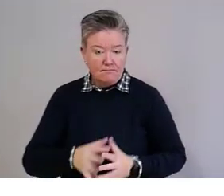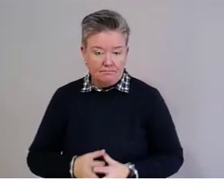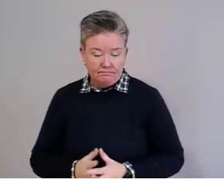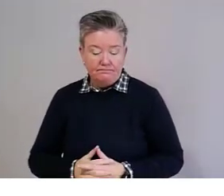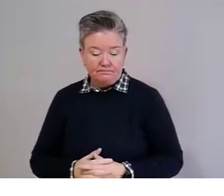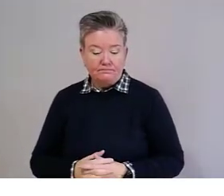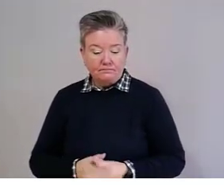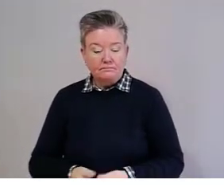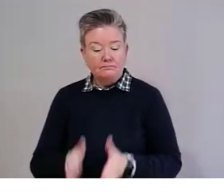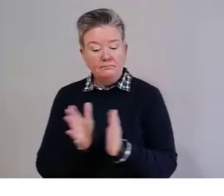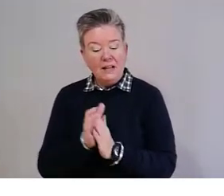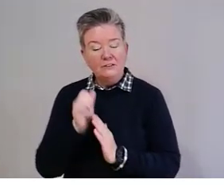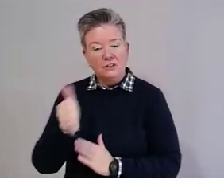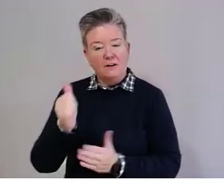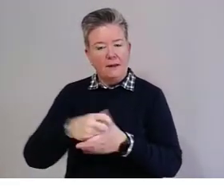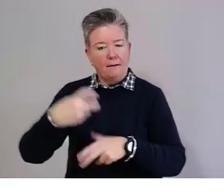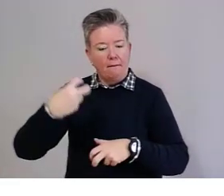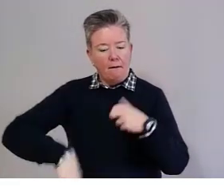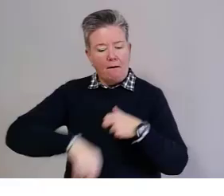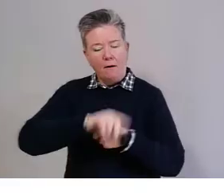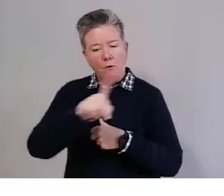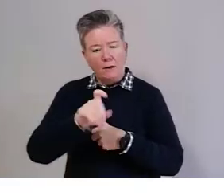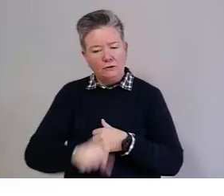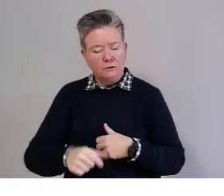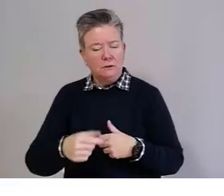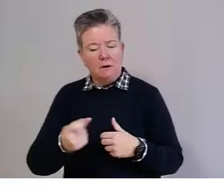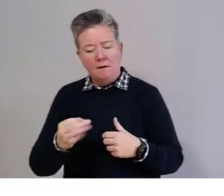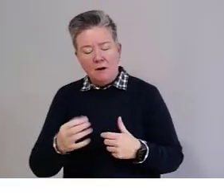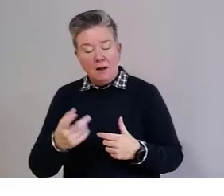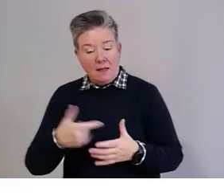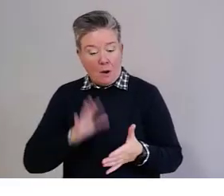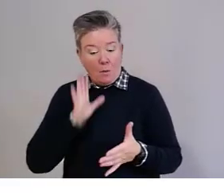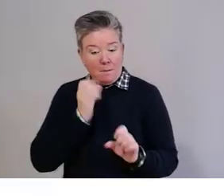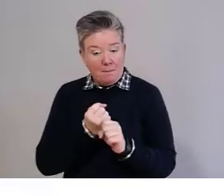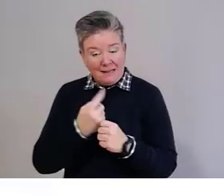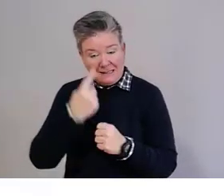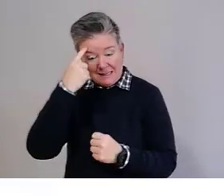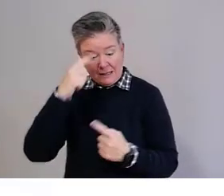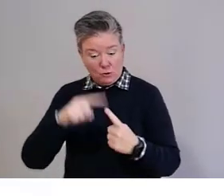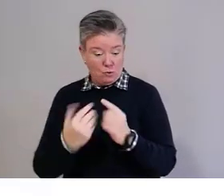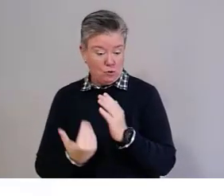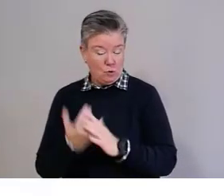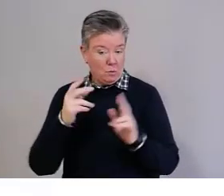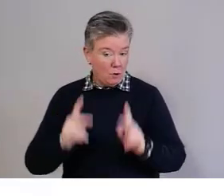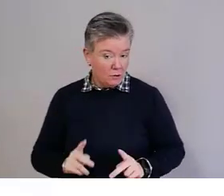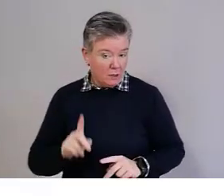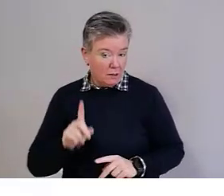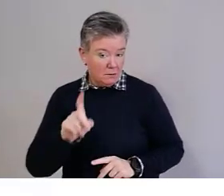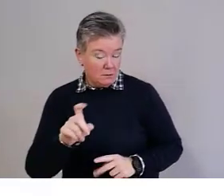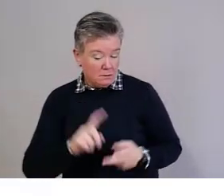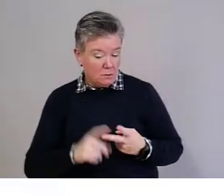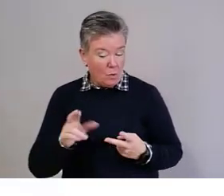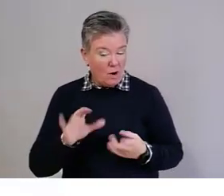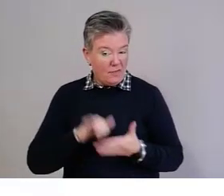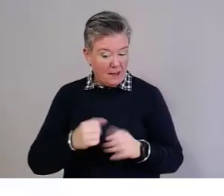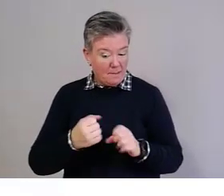Ask yourself the hard question of would this make sense to someone new, or would this make sense to someone